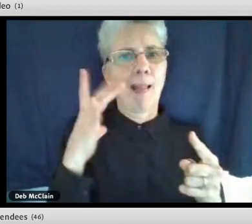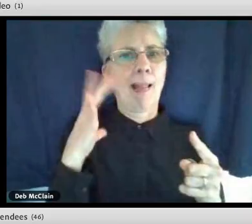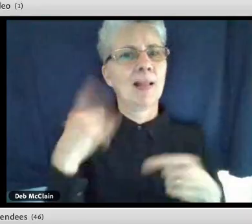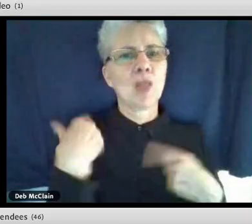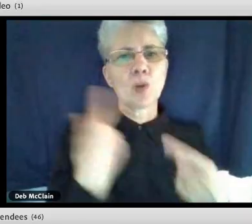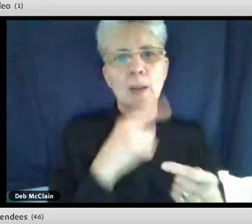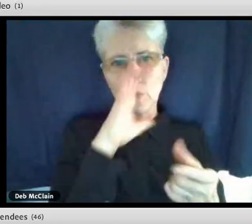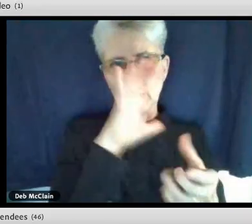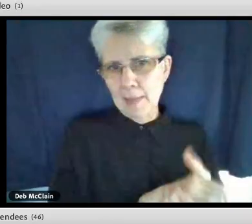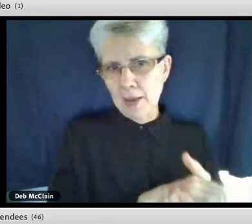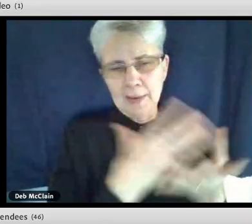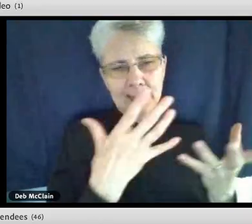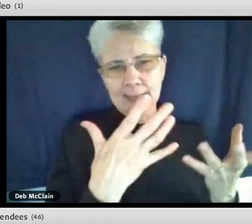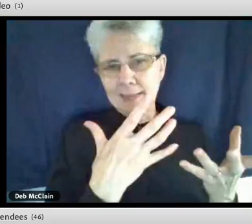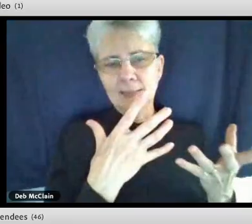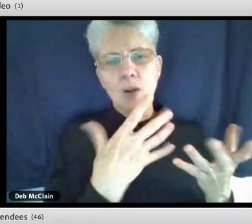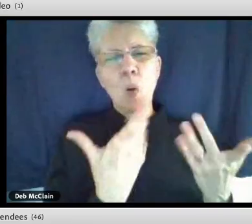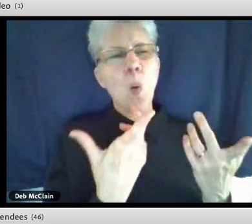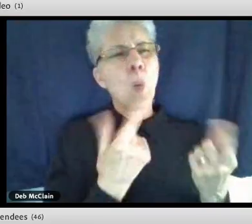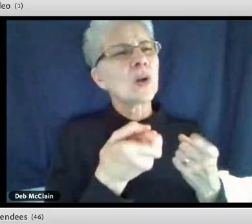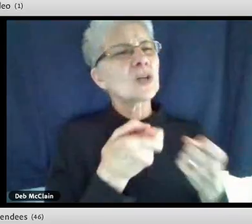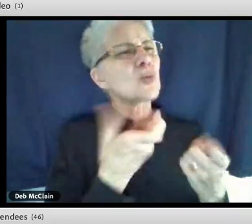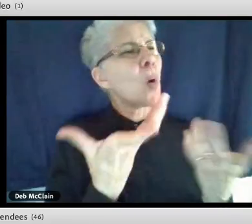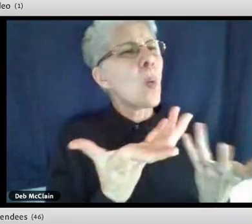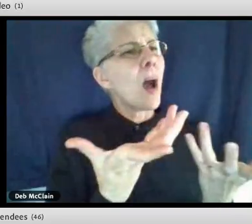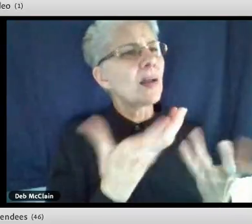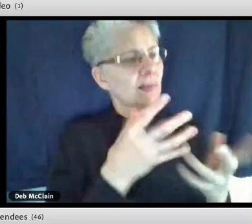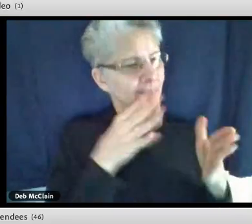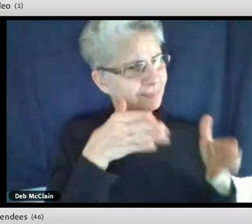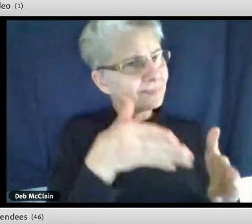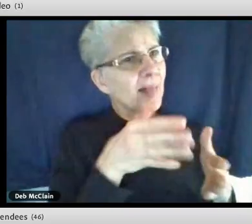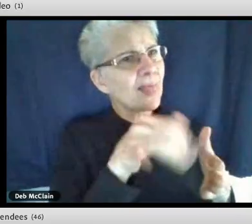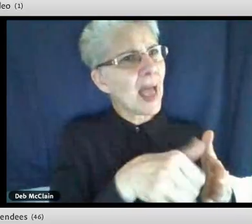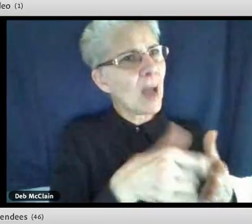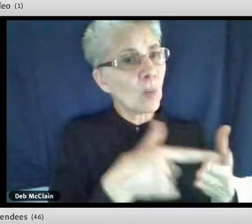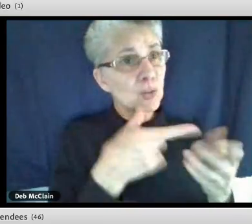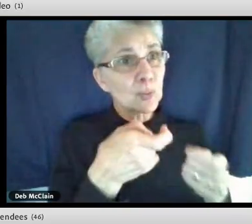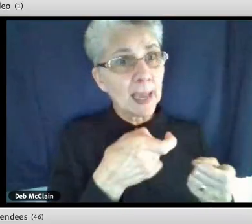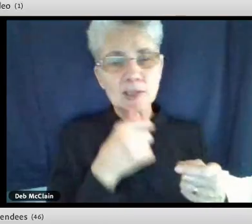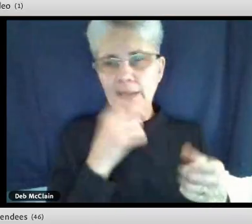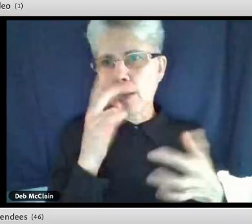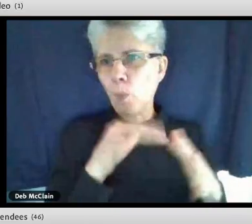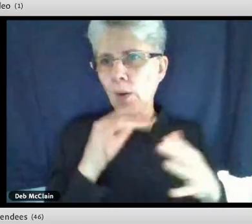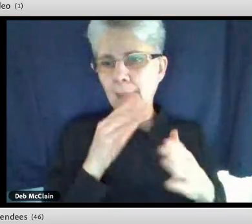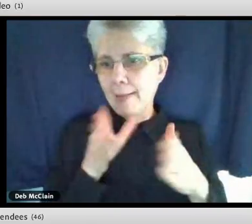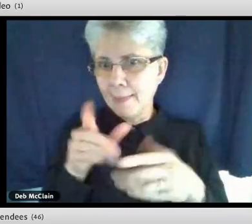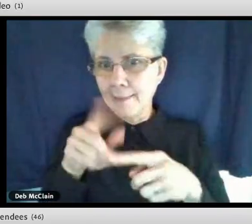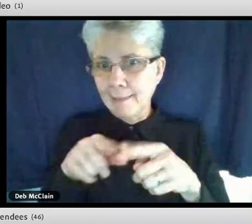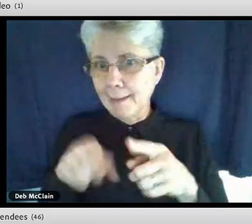"What can you control?" You can't worry about what you can't control. Don't worry about it because you can't control it,